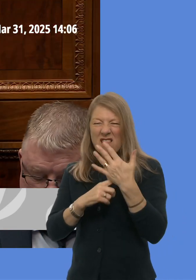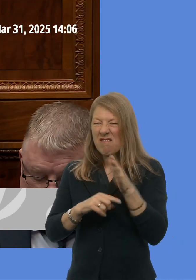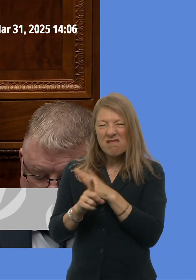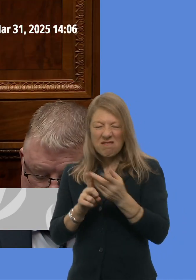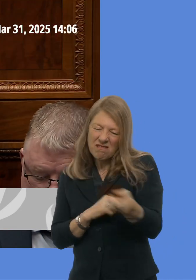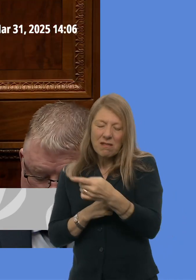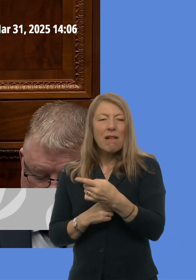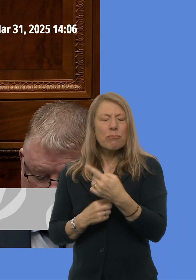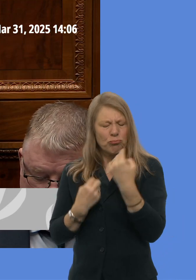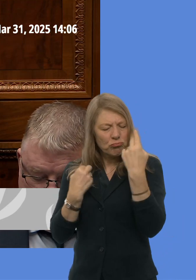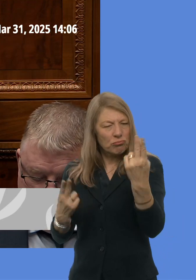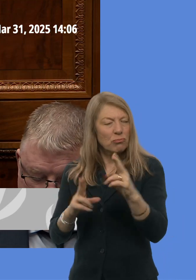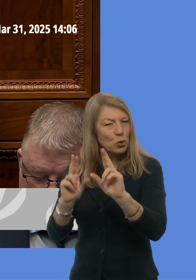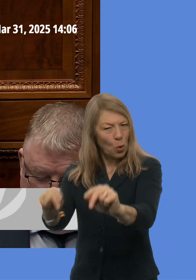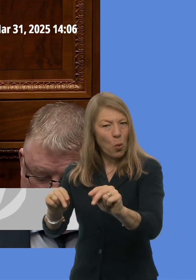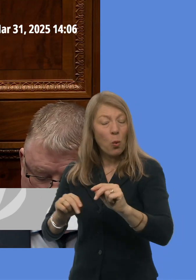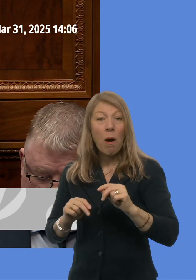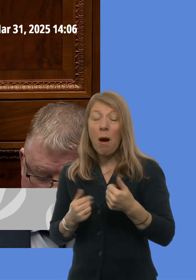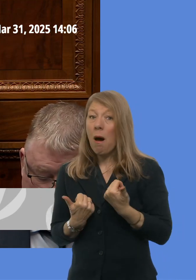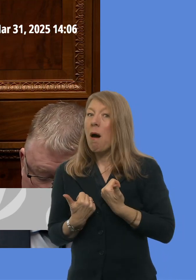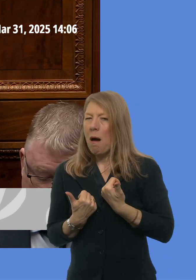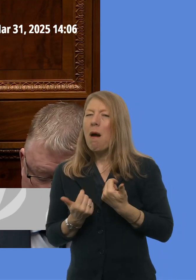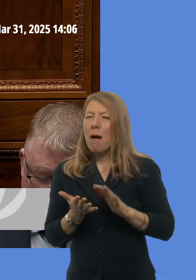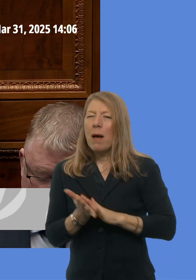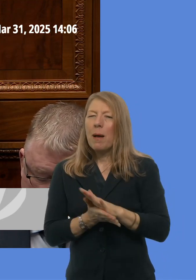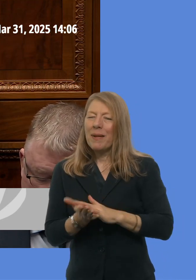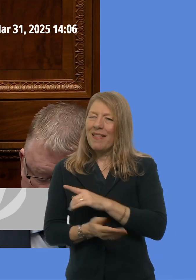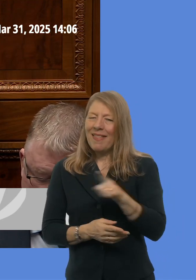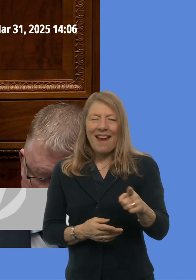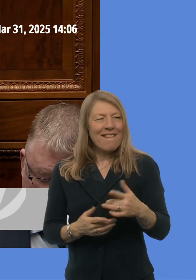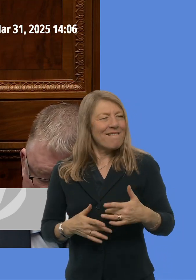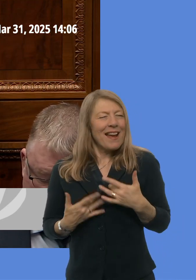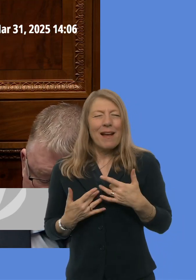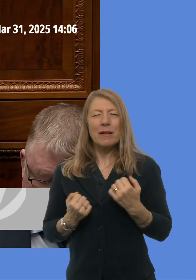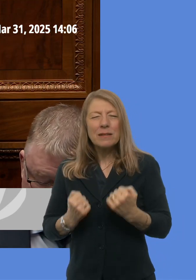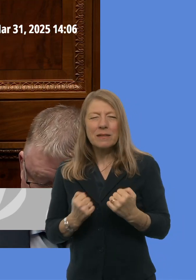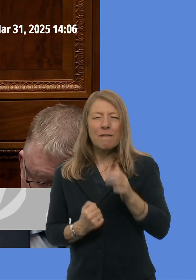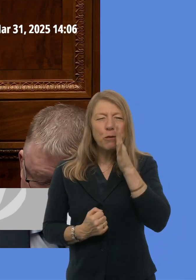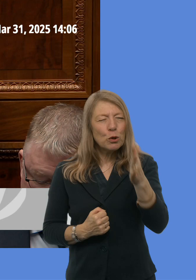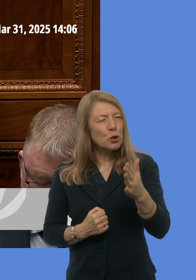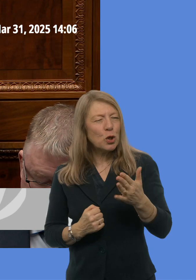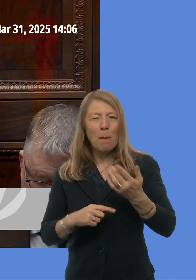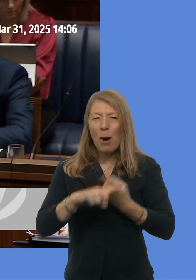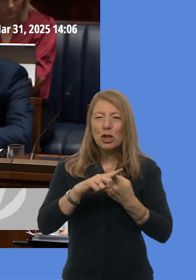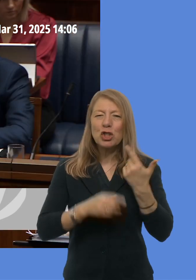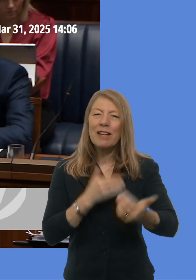They are more positive in terms of looking to the future. However, it is not just that. At the heart of this programme is driving